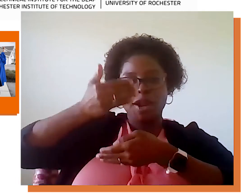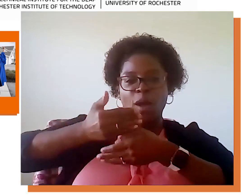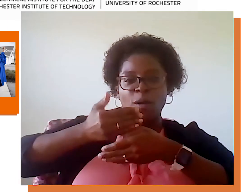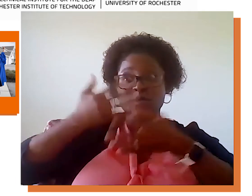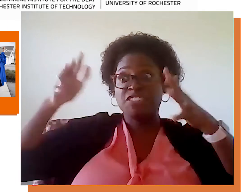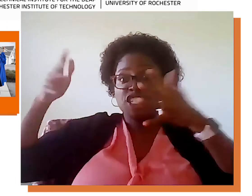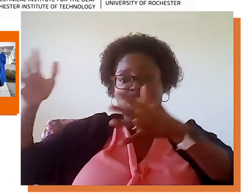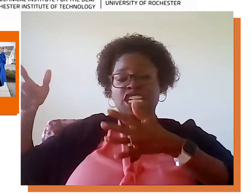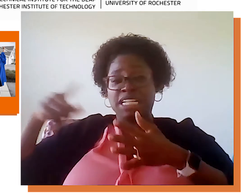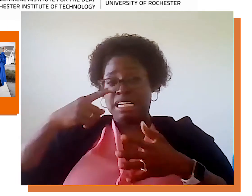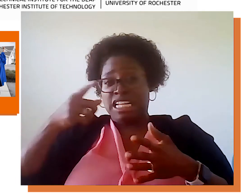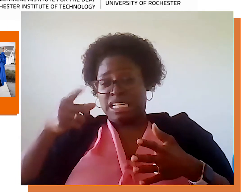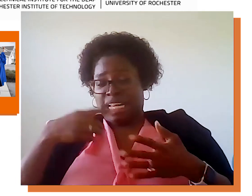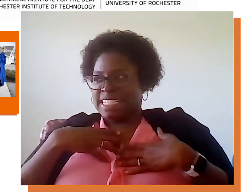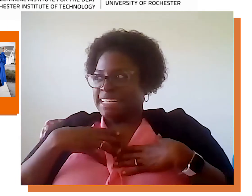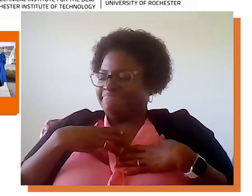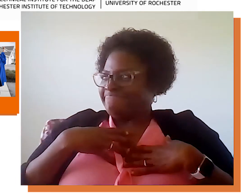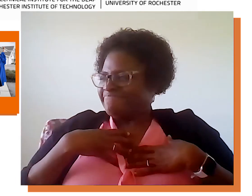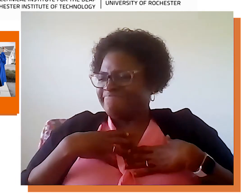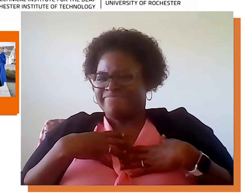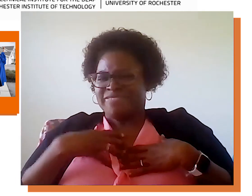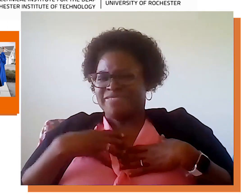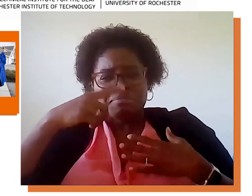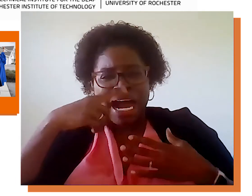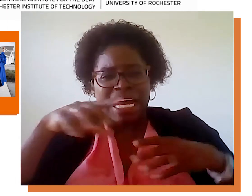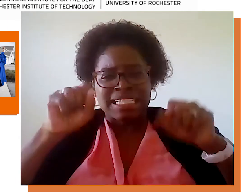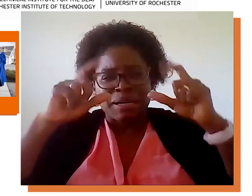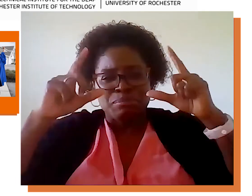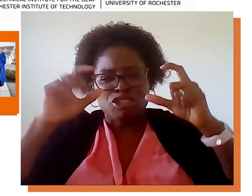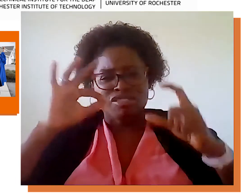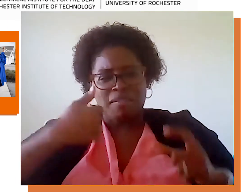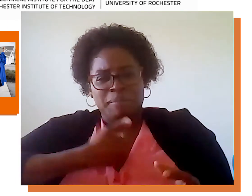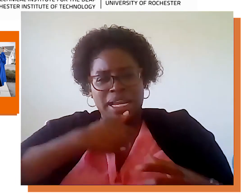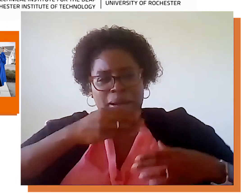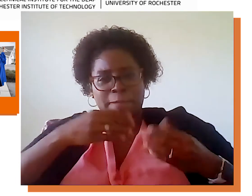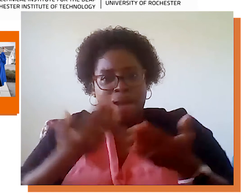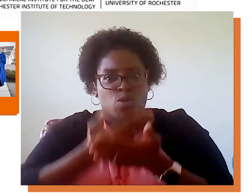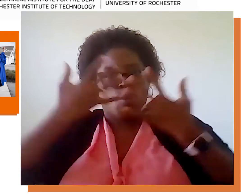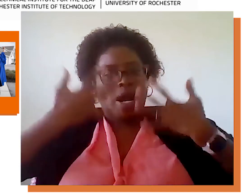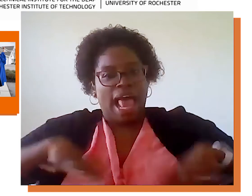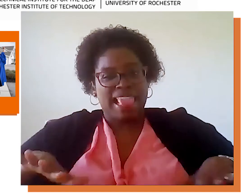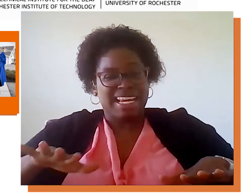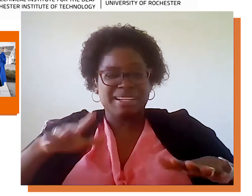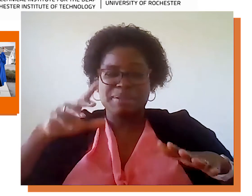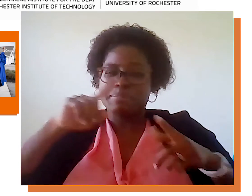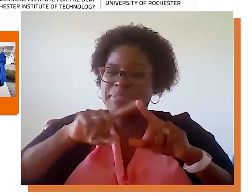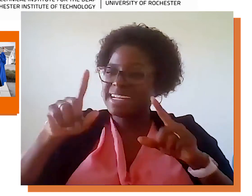It was a Picture Behind Windows, which is a local photographer, and I was like, "Do you mind taking my picture